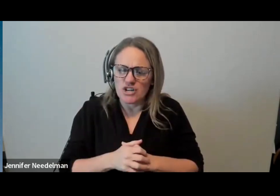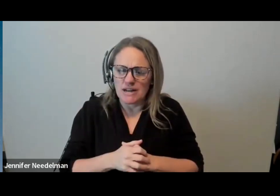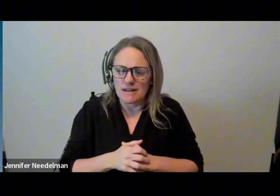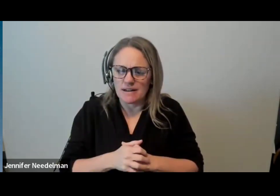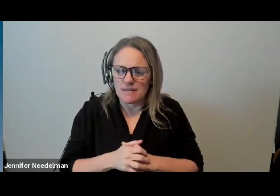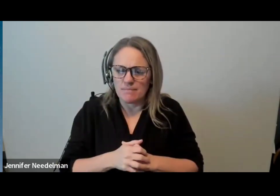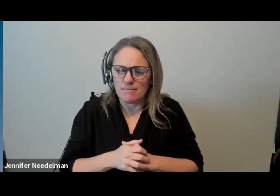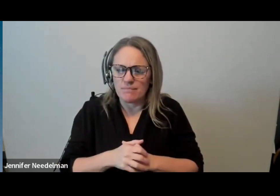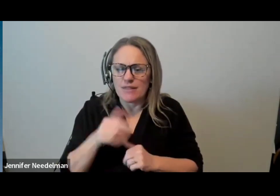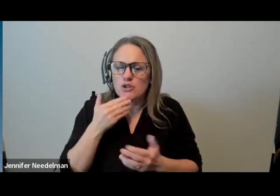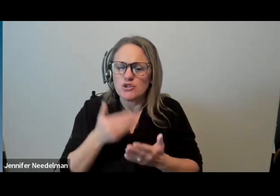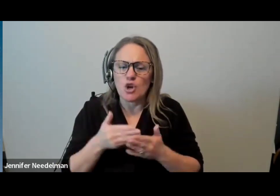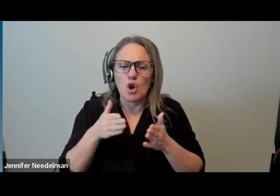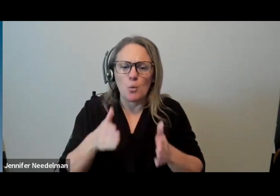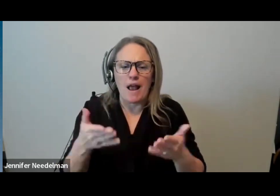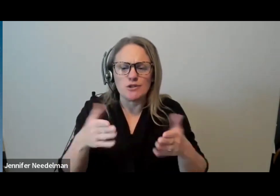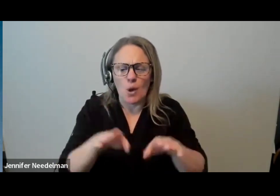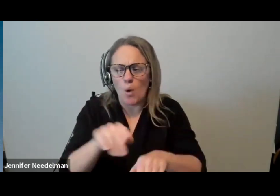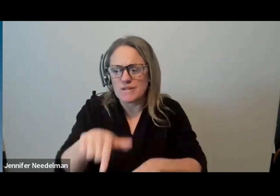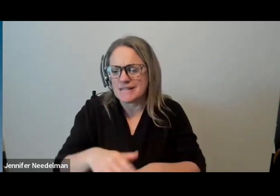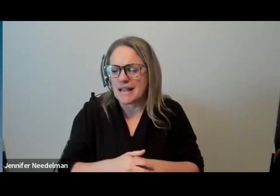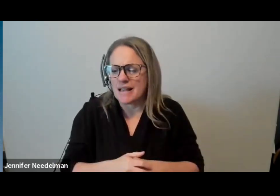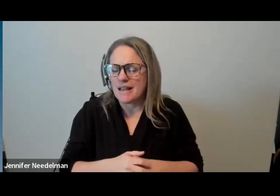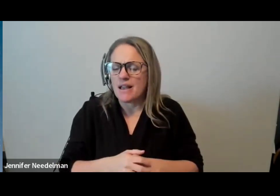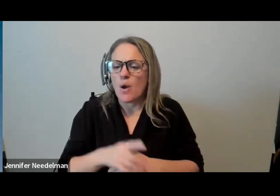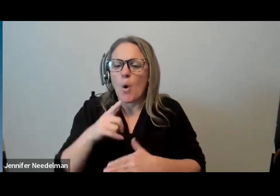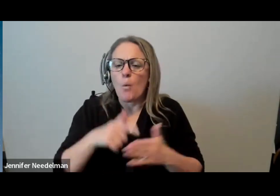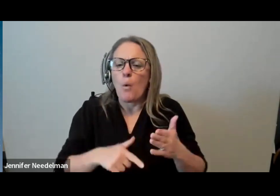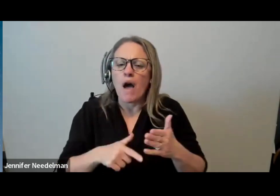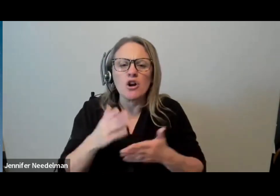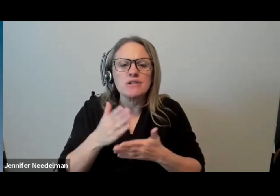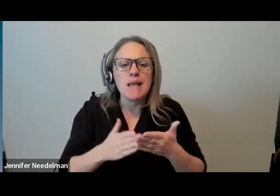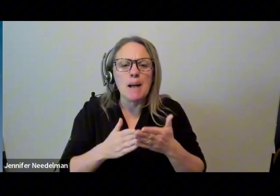and a good way to close this out. What are some of the commonly overlooked aspects